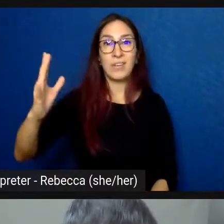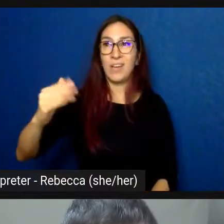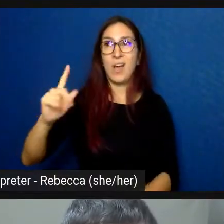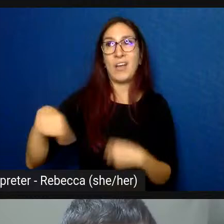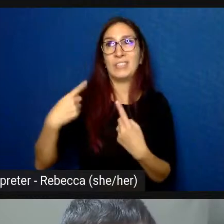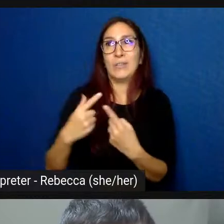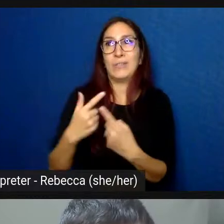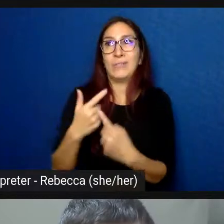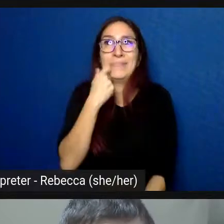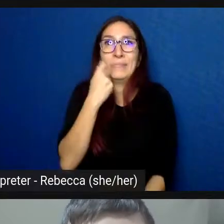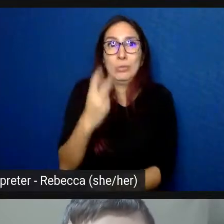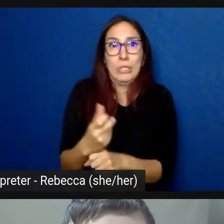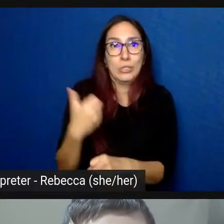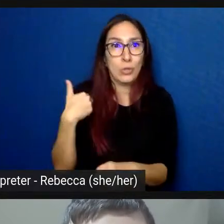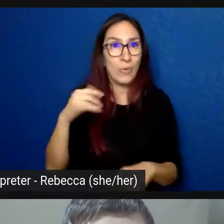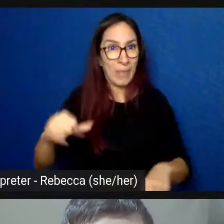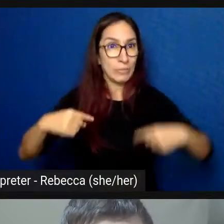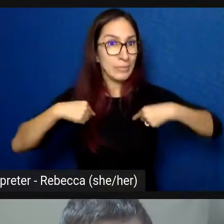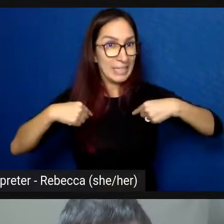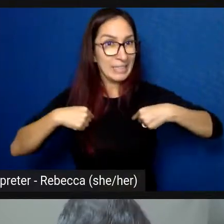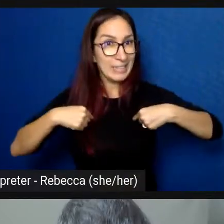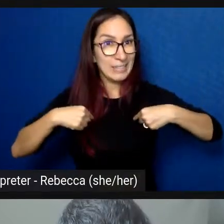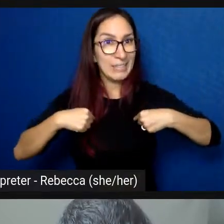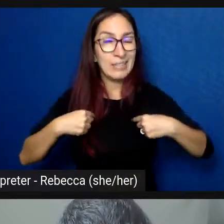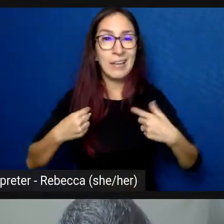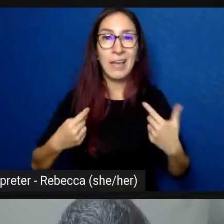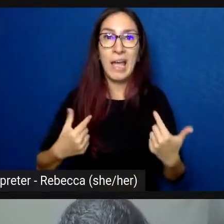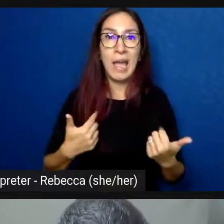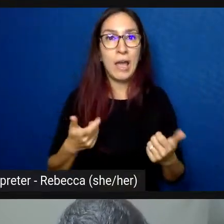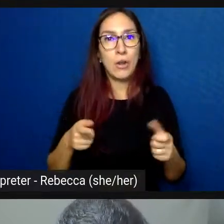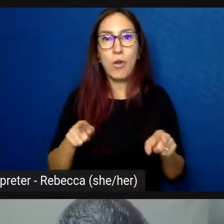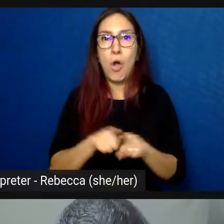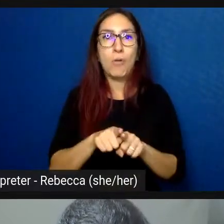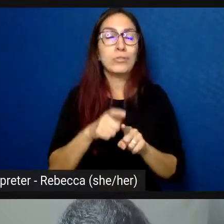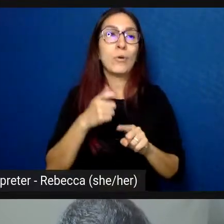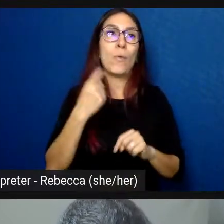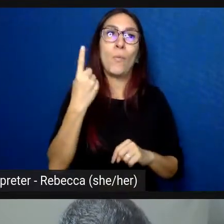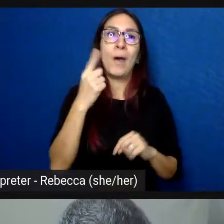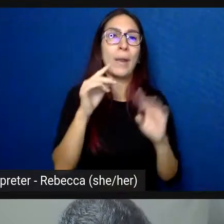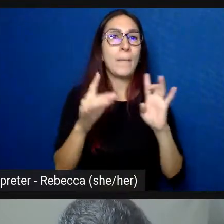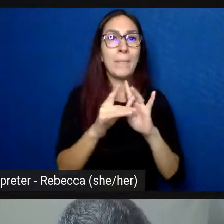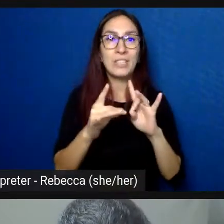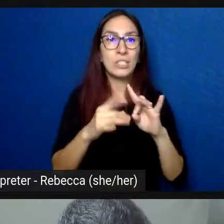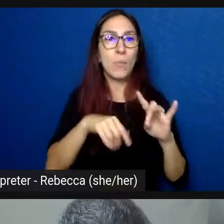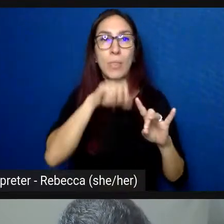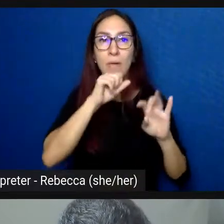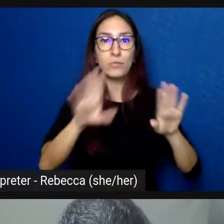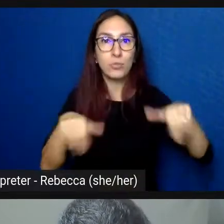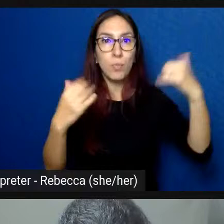surprising for you to see so few people are aware. I was one of those people up until two years ago.